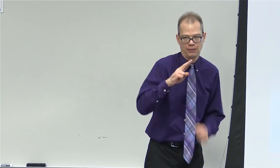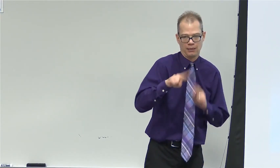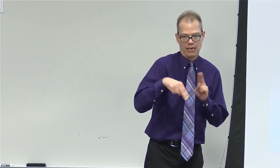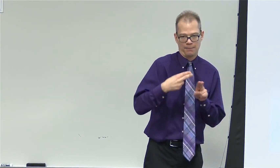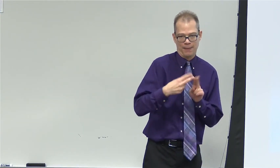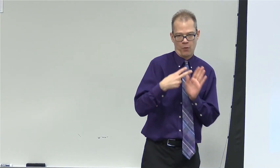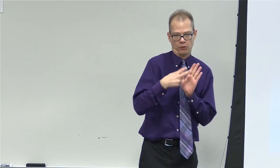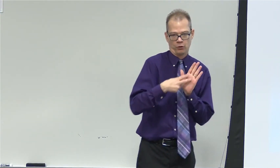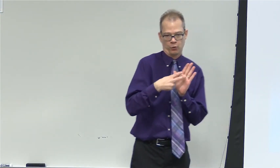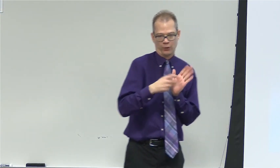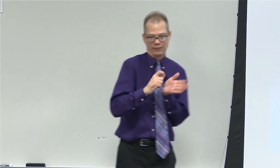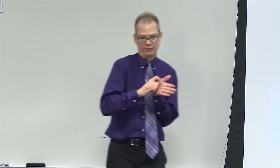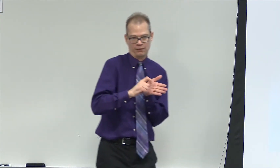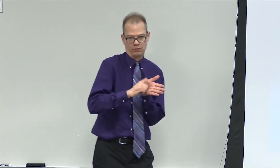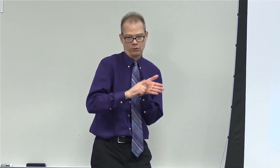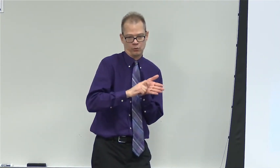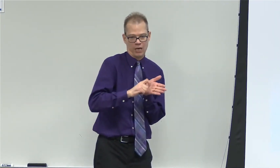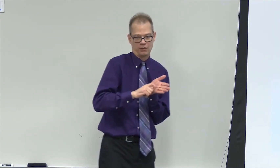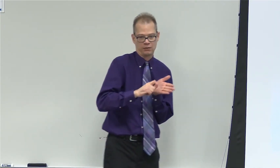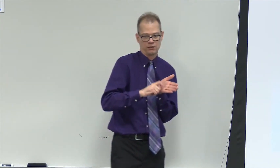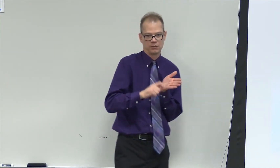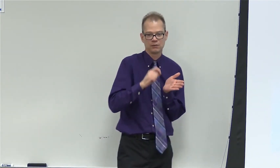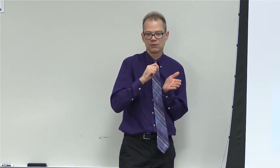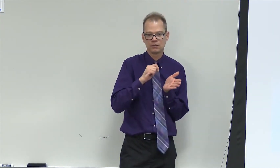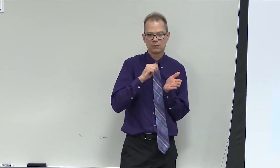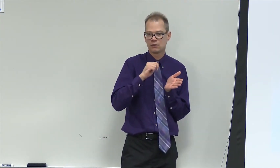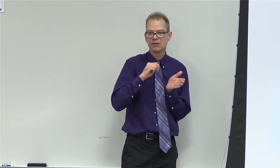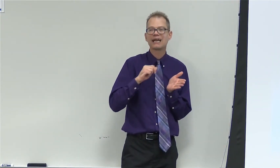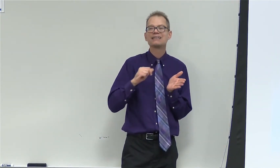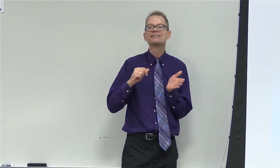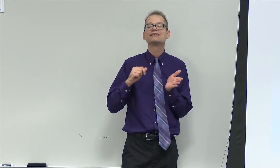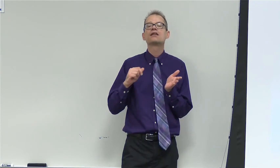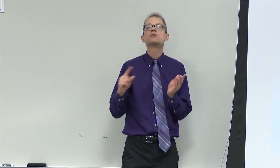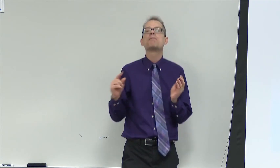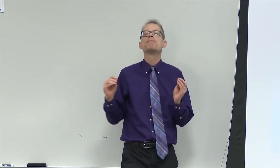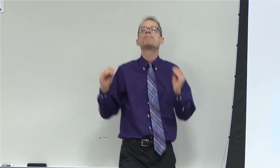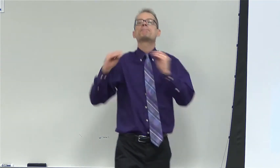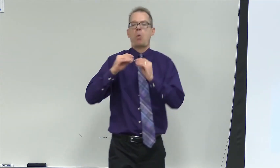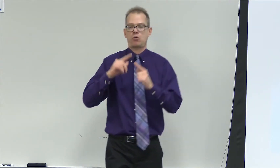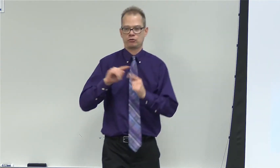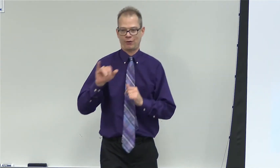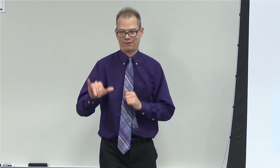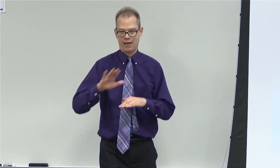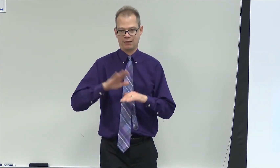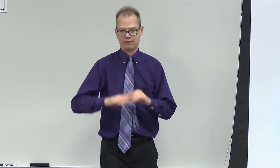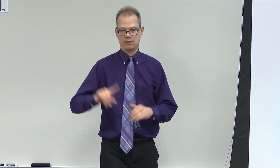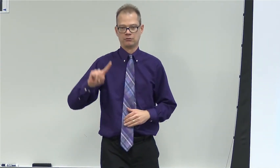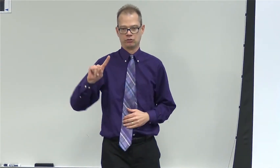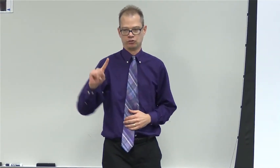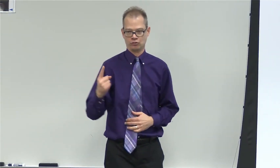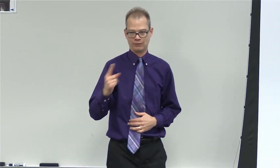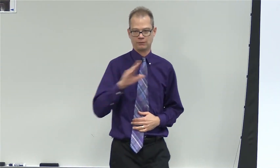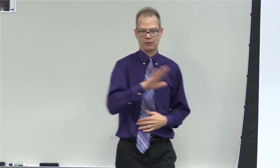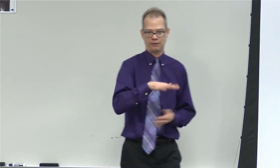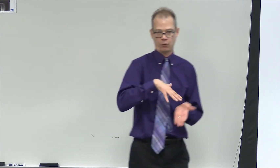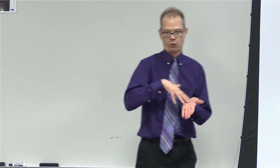is not about reading and writing. There is more to it than just a weakness